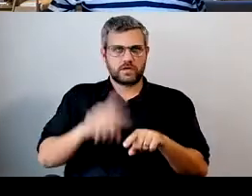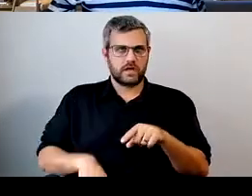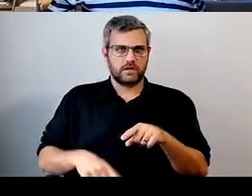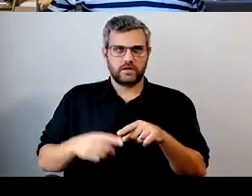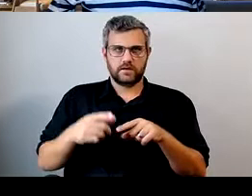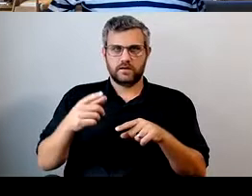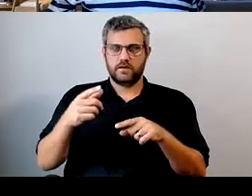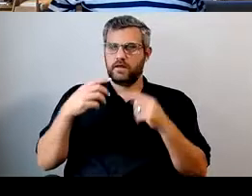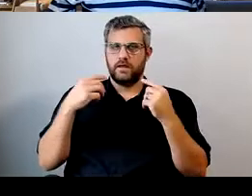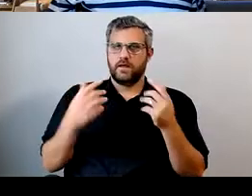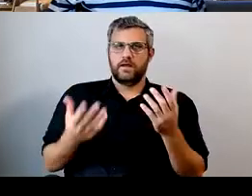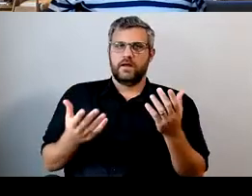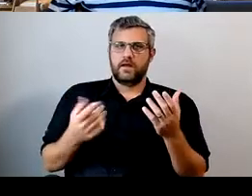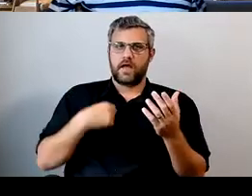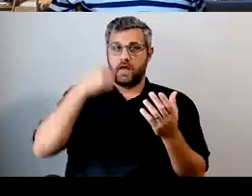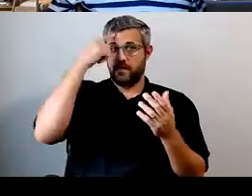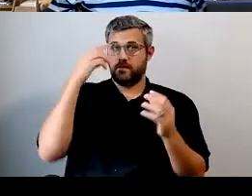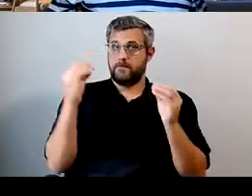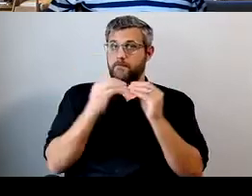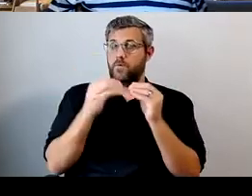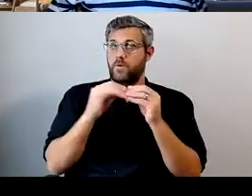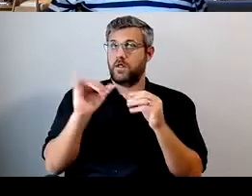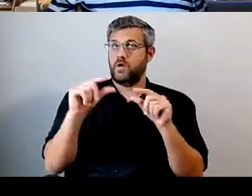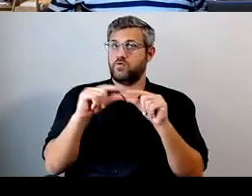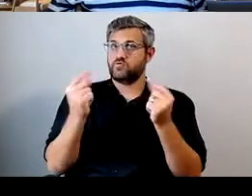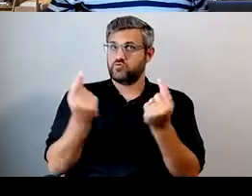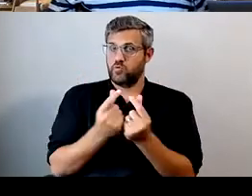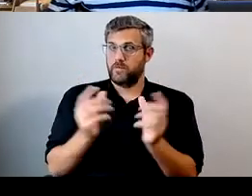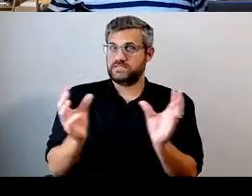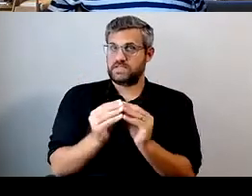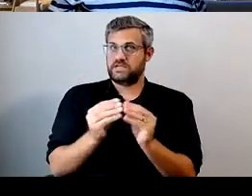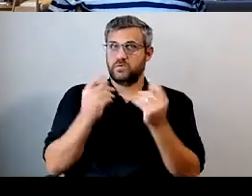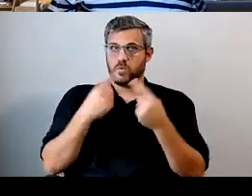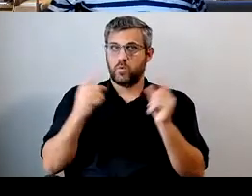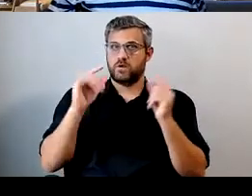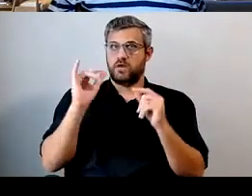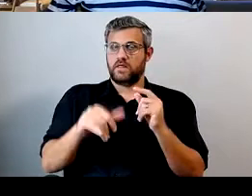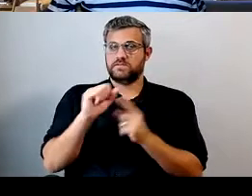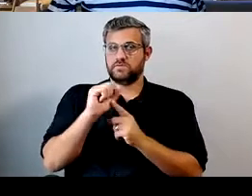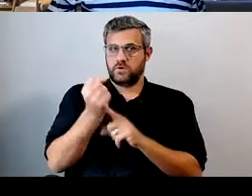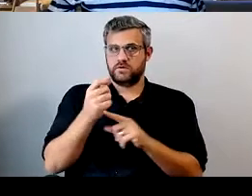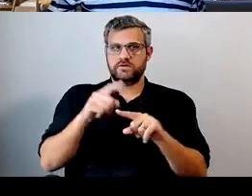I mean, I would think more of a group session would work in that situation, but it depends on what kind of,